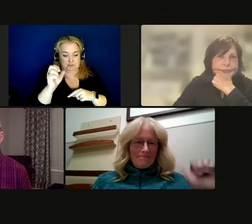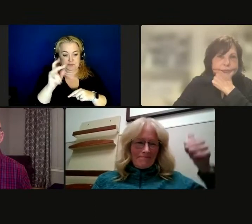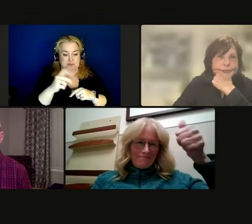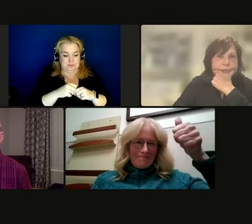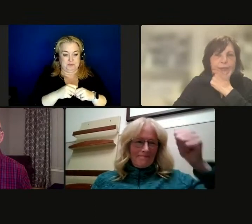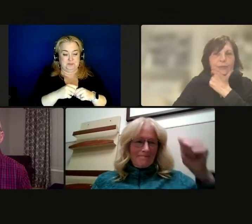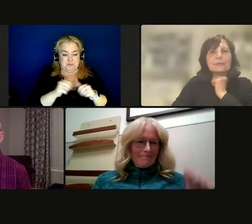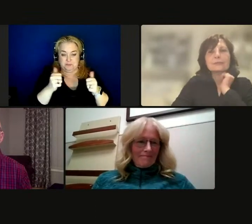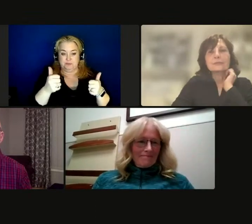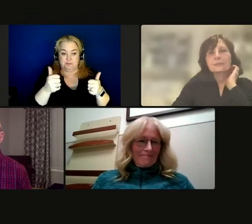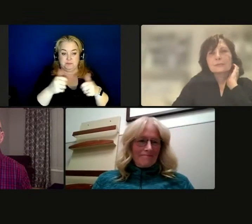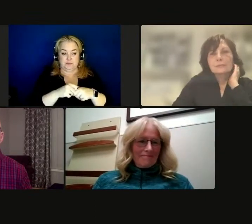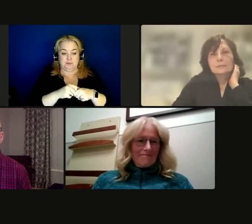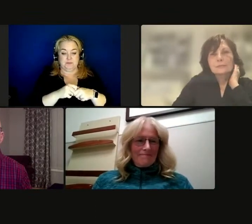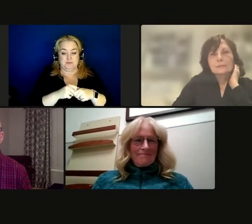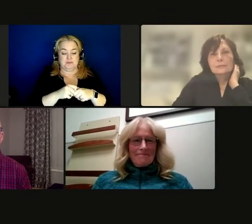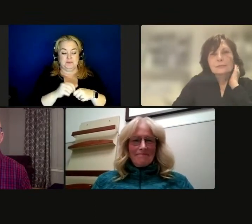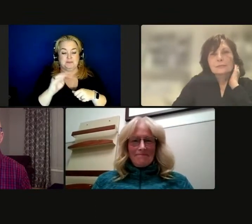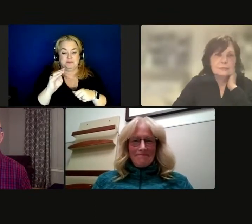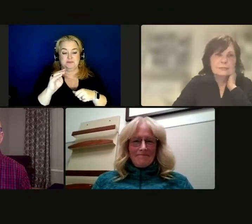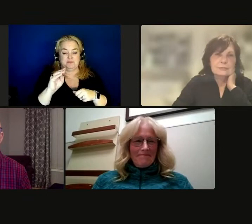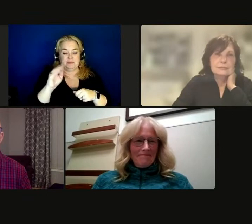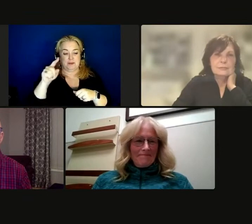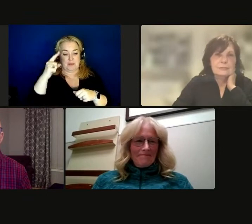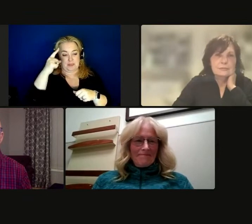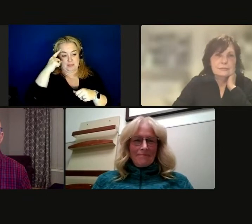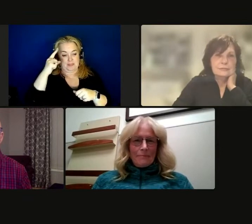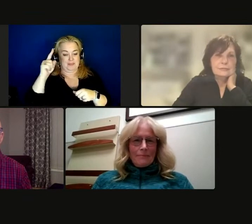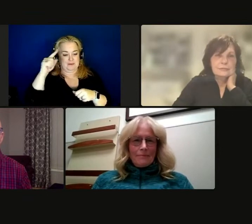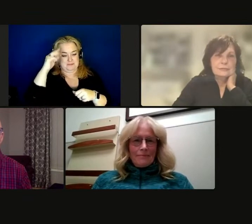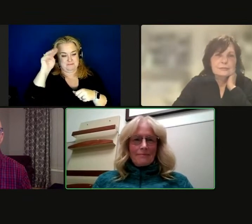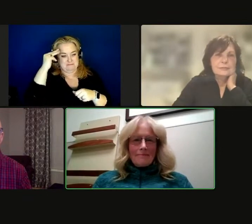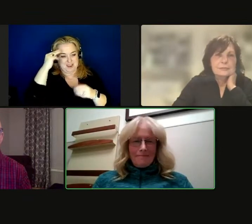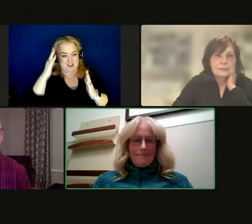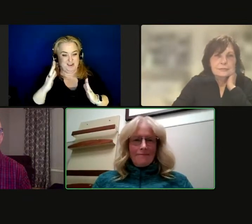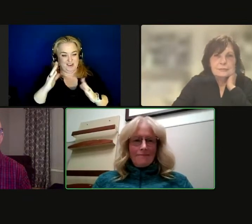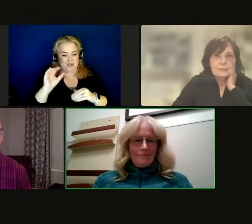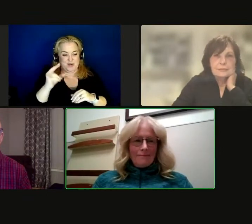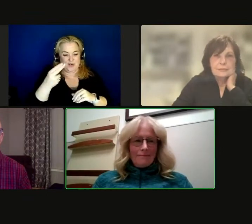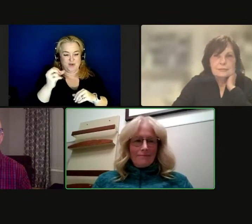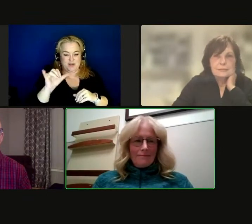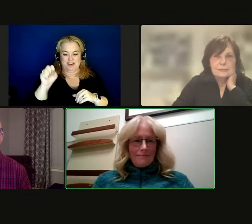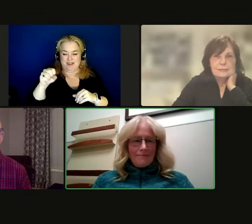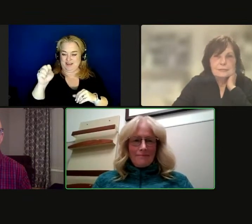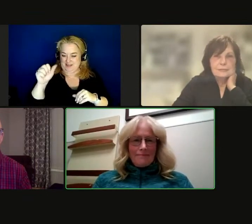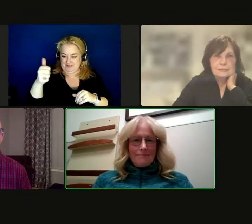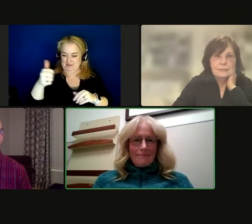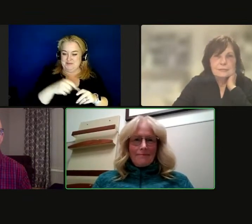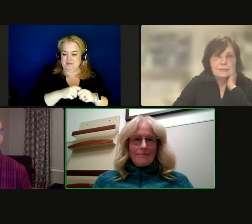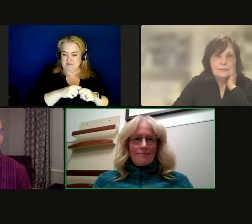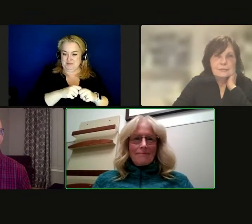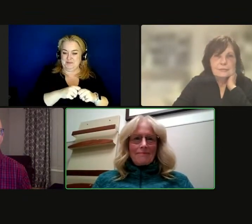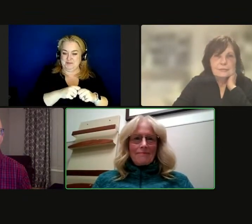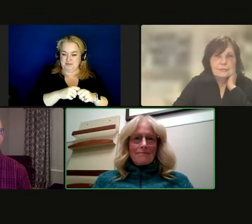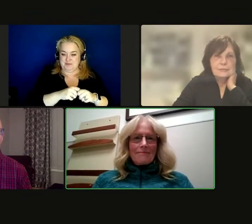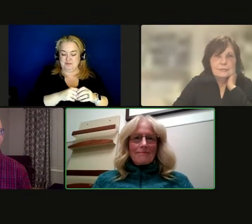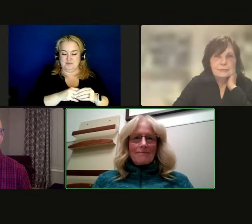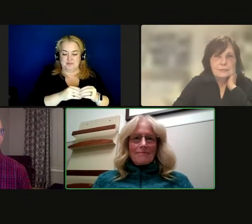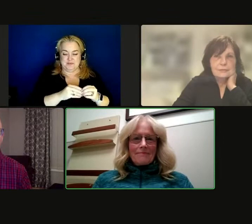DROP MOMENTARILY RACIAL SYSTEM.